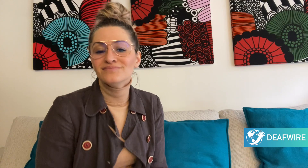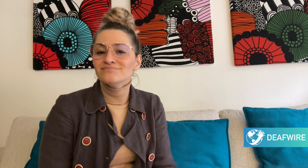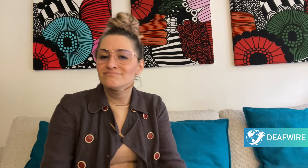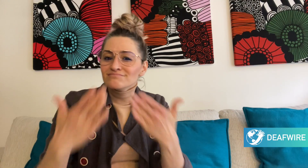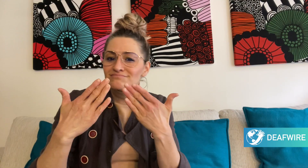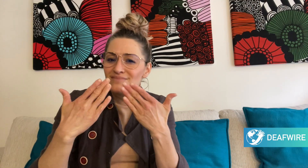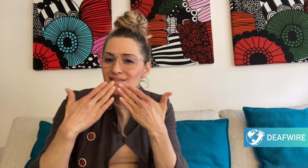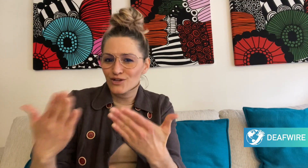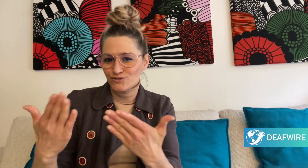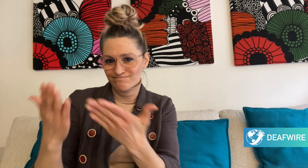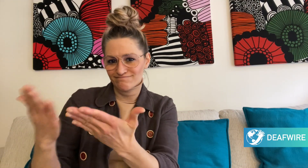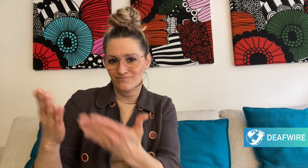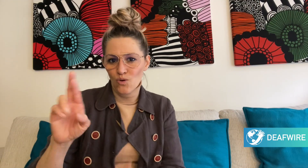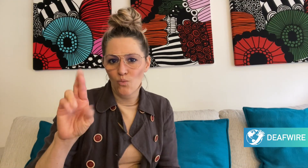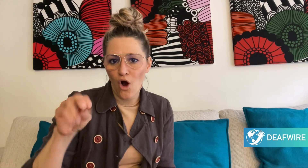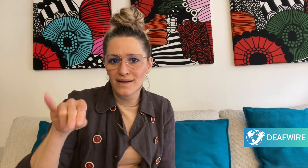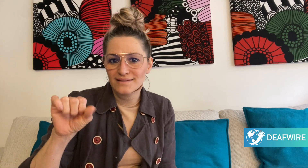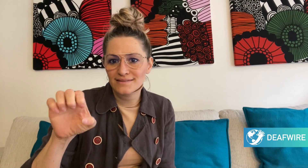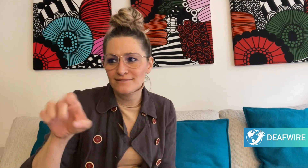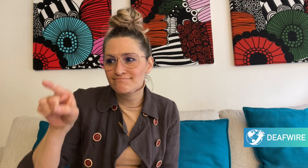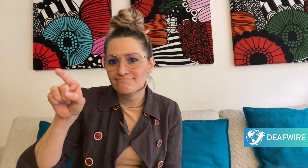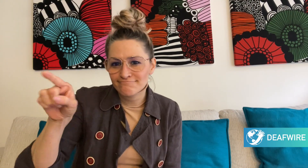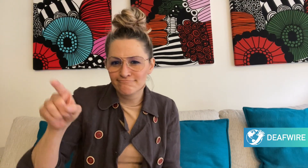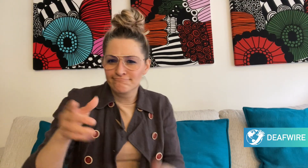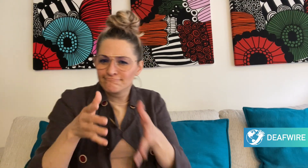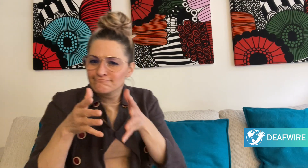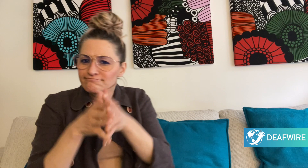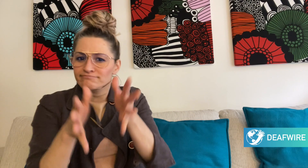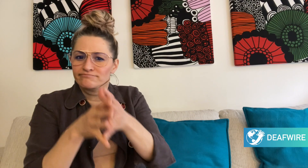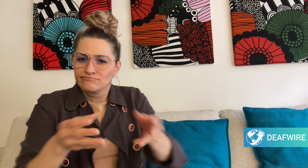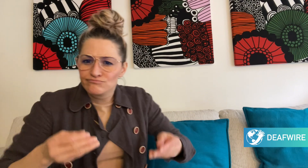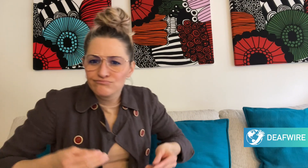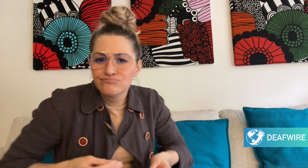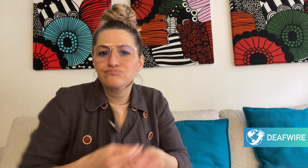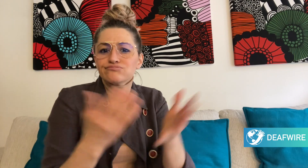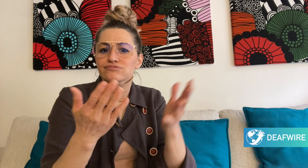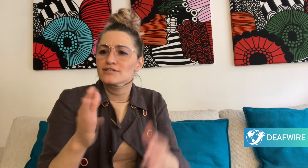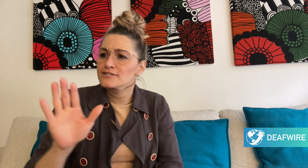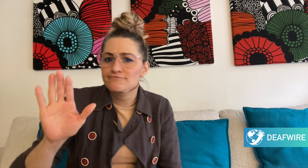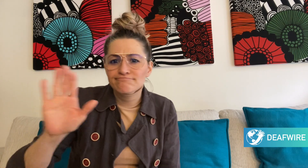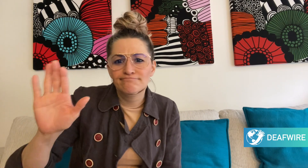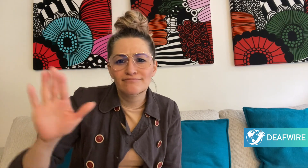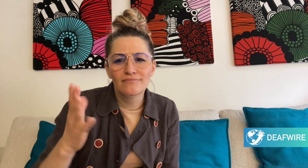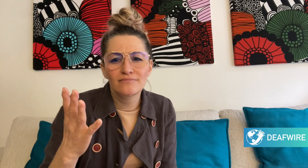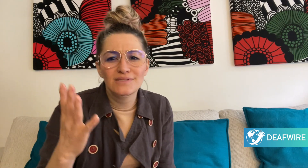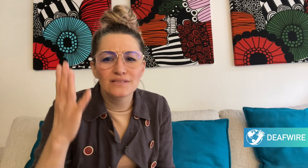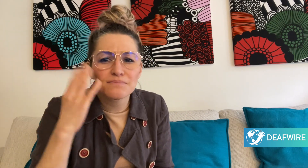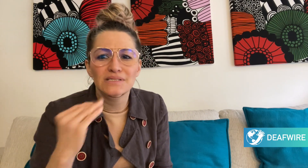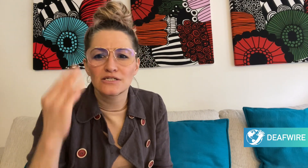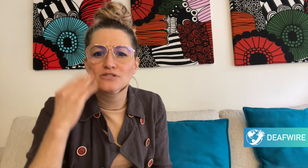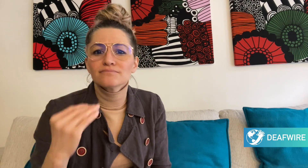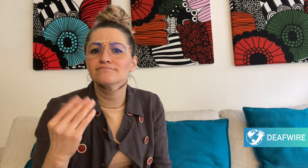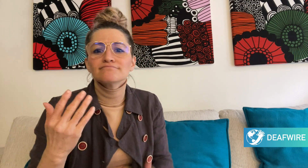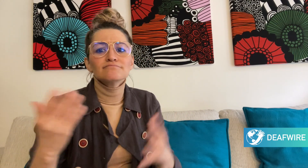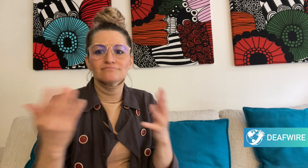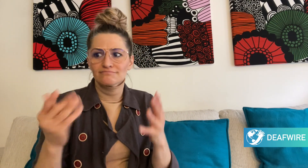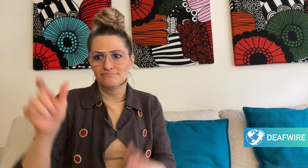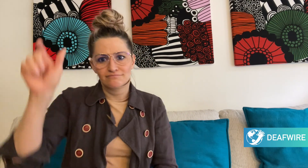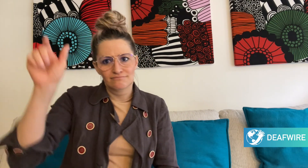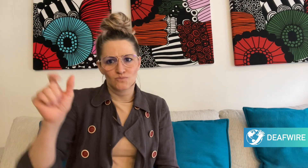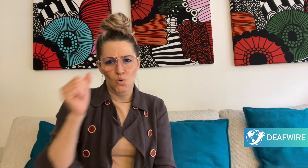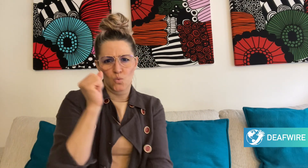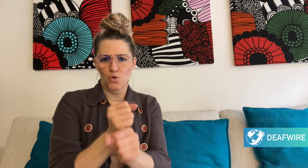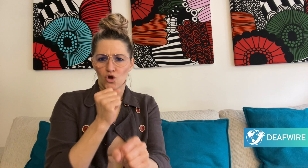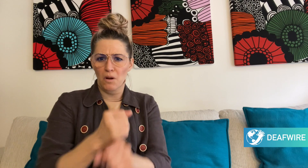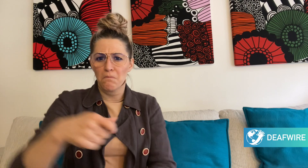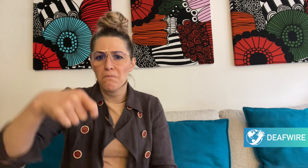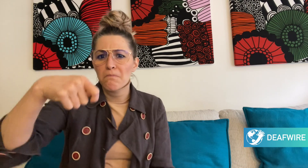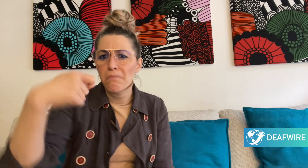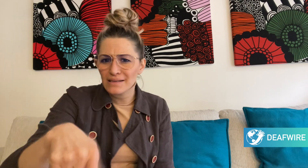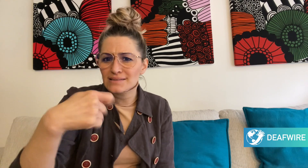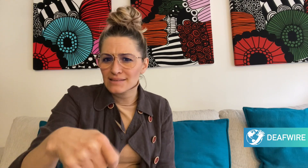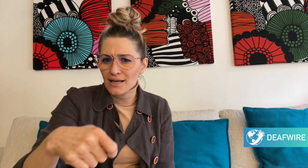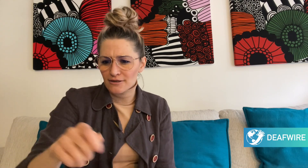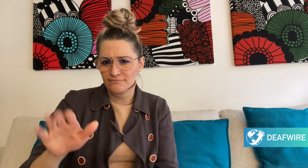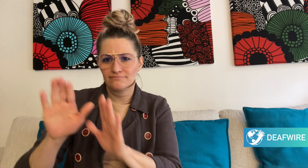Thank you, Ronise, for sharing your experience as President